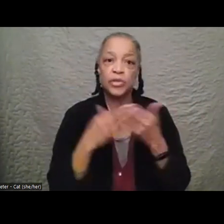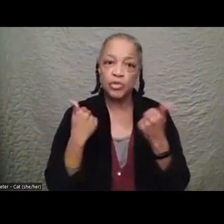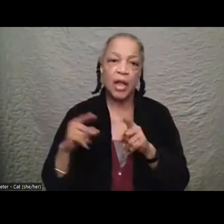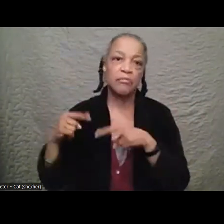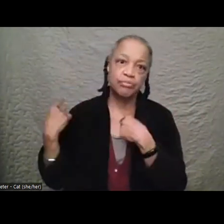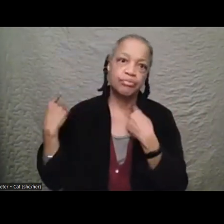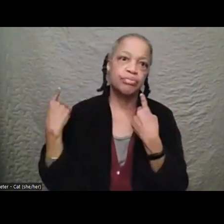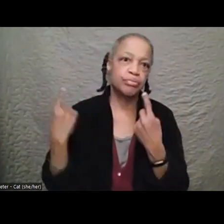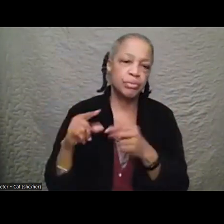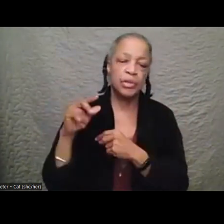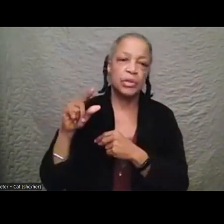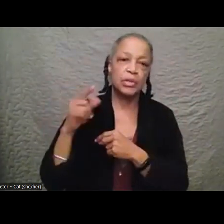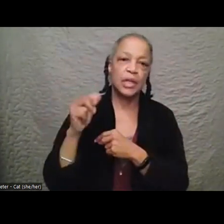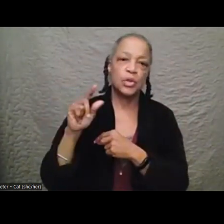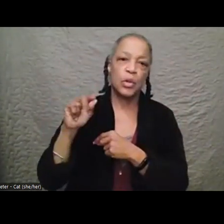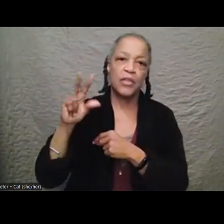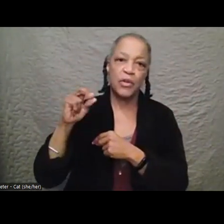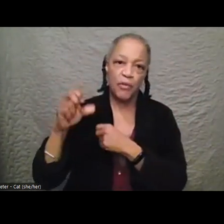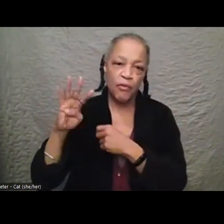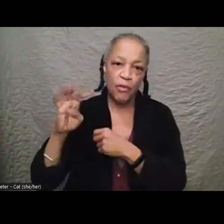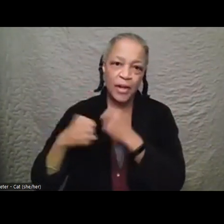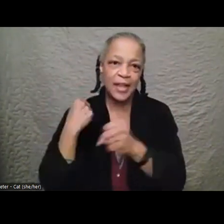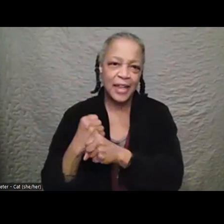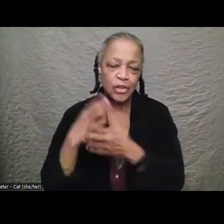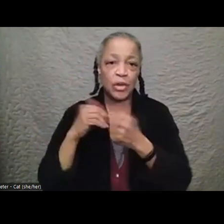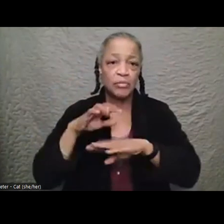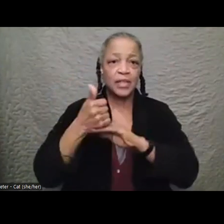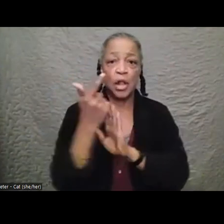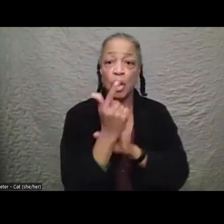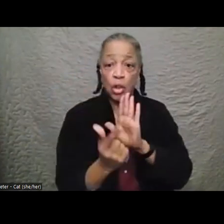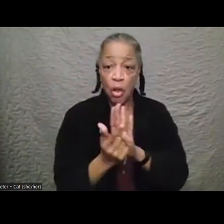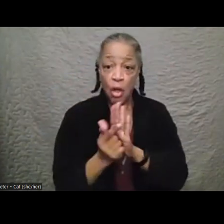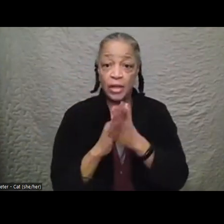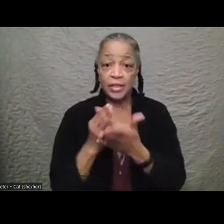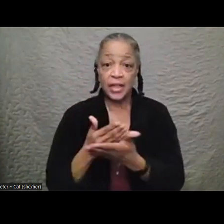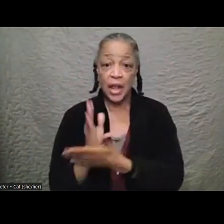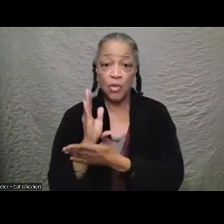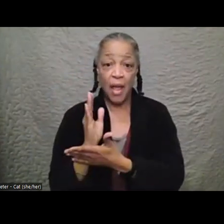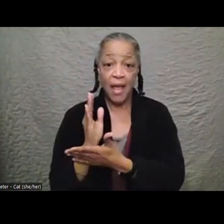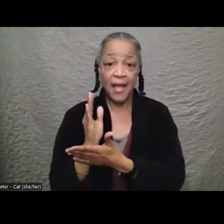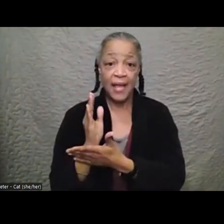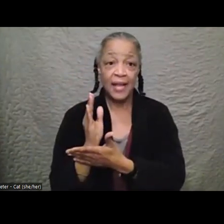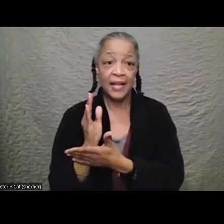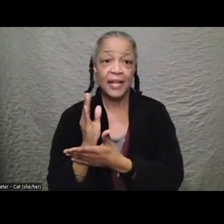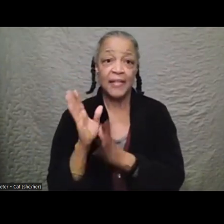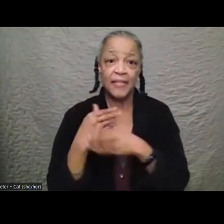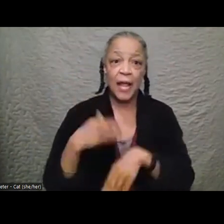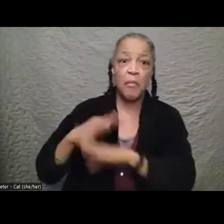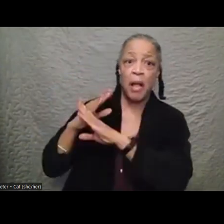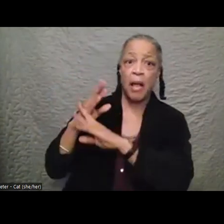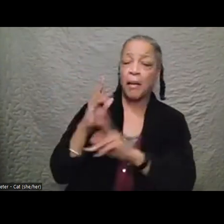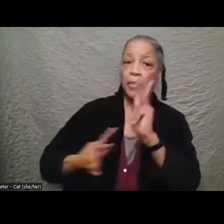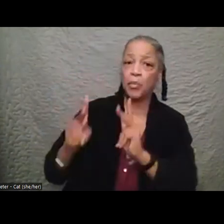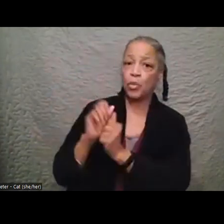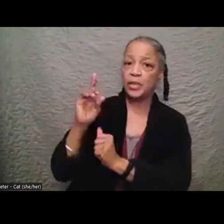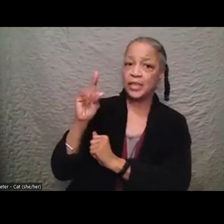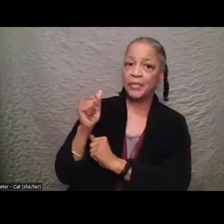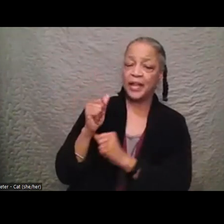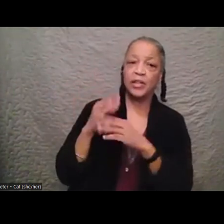to establish rights that protect people with disabilities from this type of discrimination